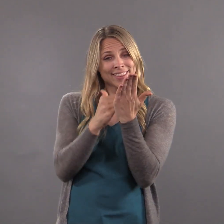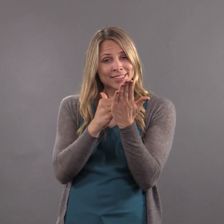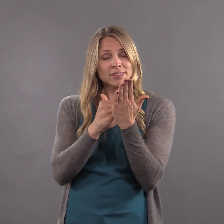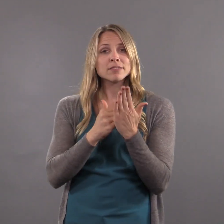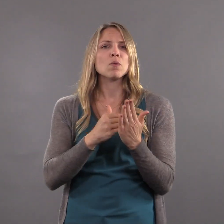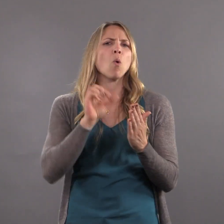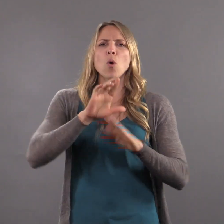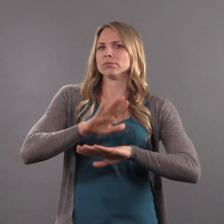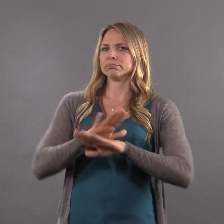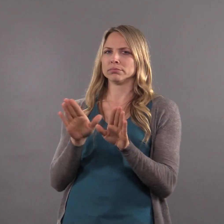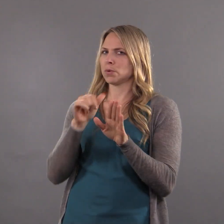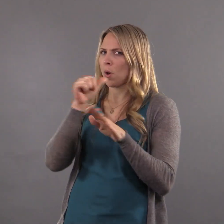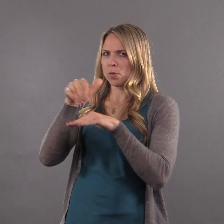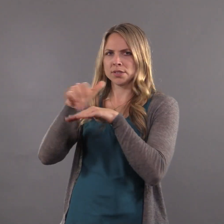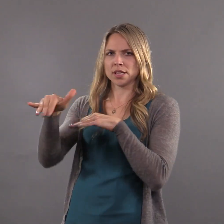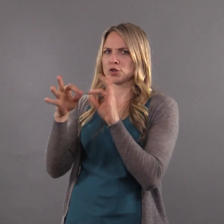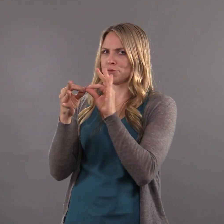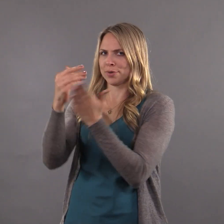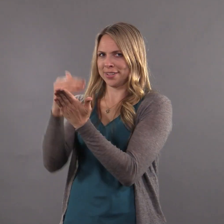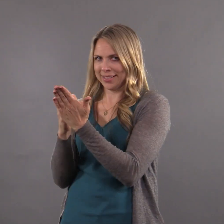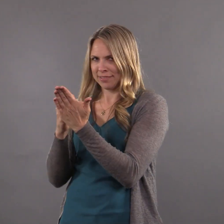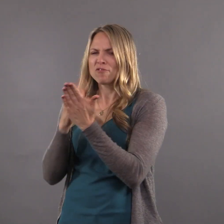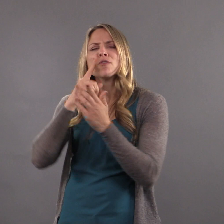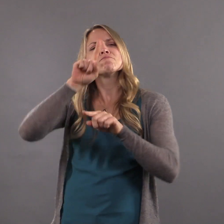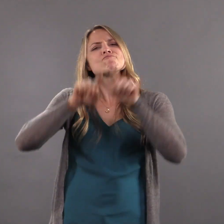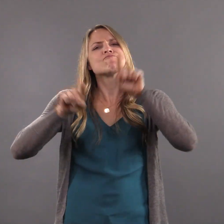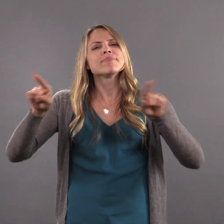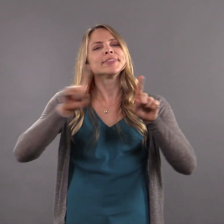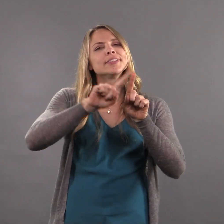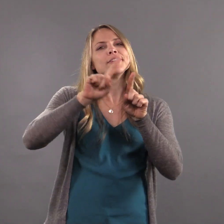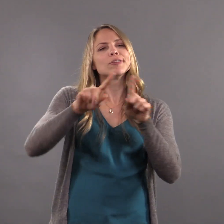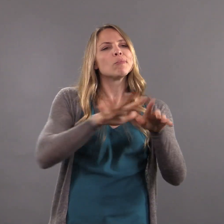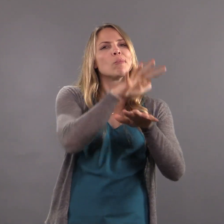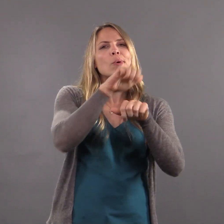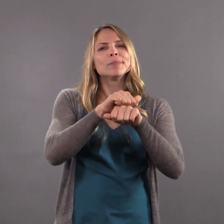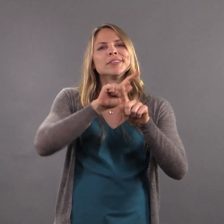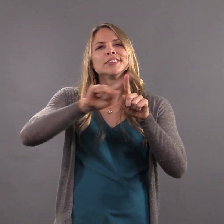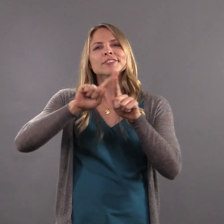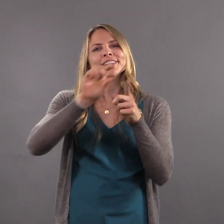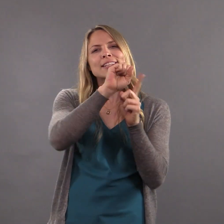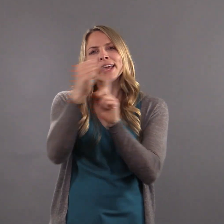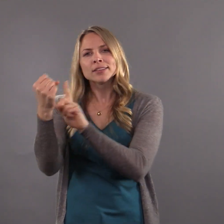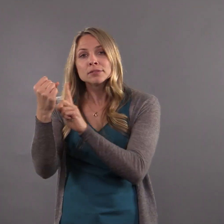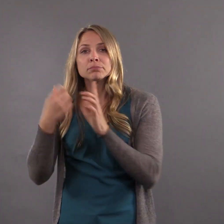do not send interpreter list for various appointments.